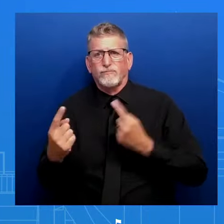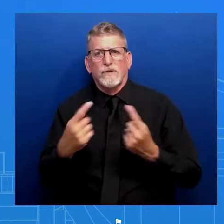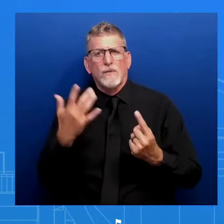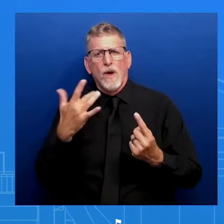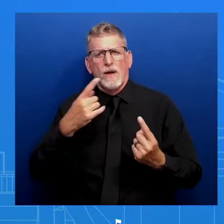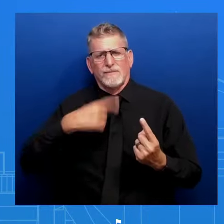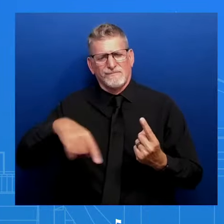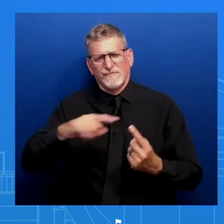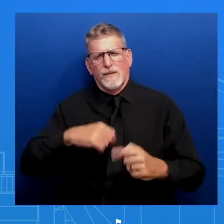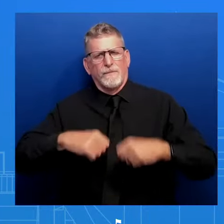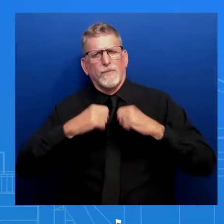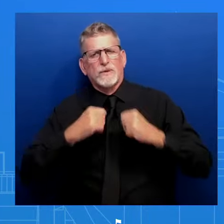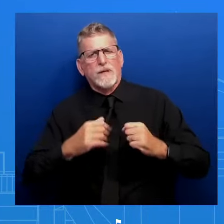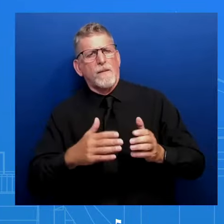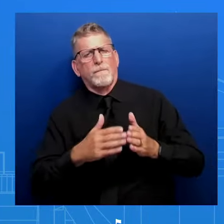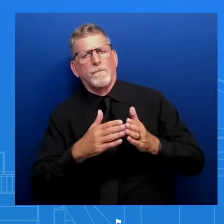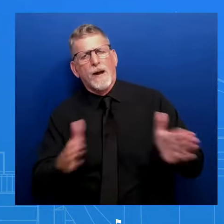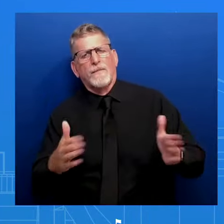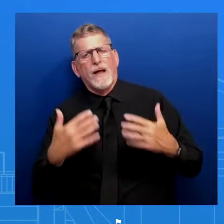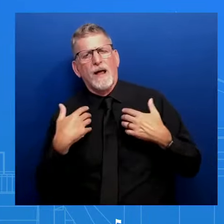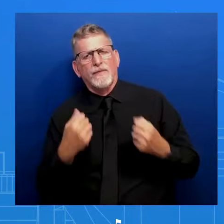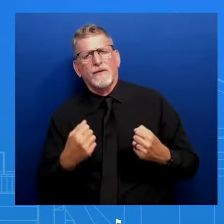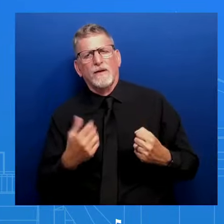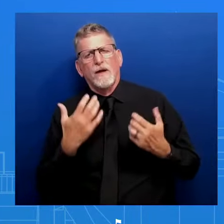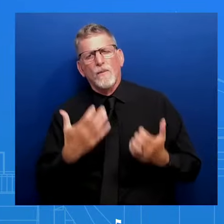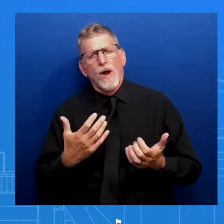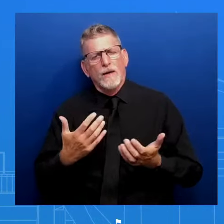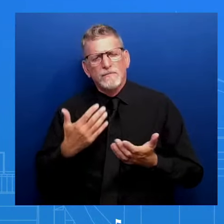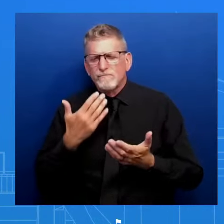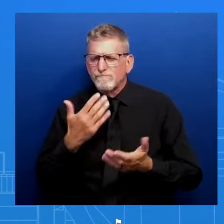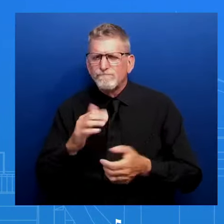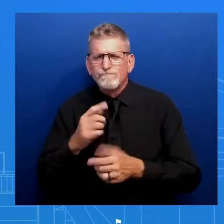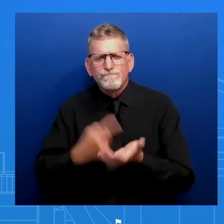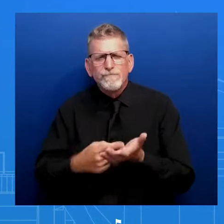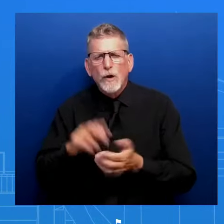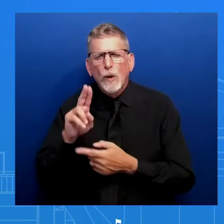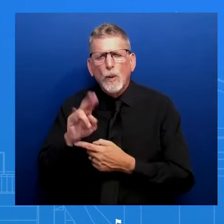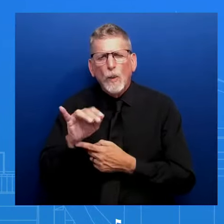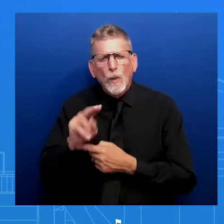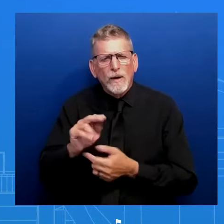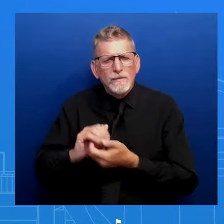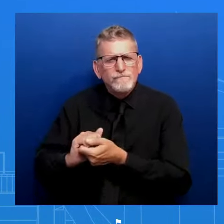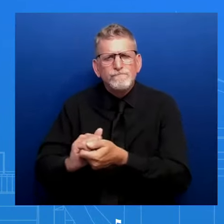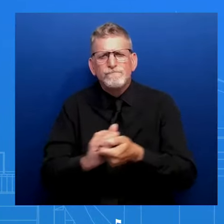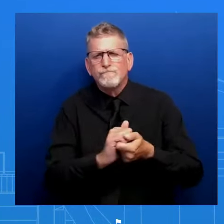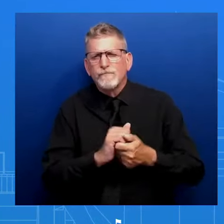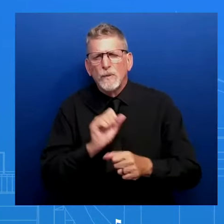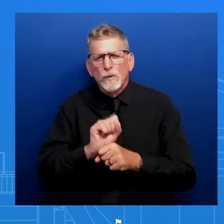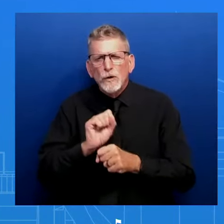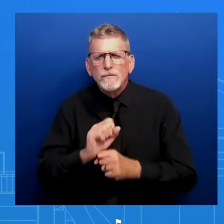The summit spotlighting cutting- edge detection technology and -- technologies and how state and tribal governments